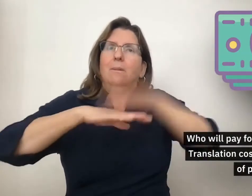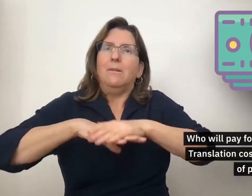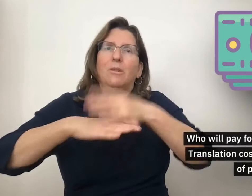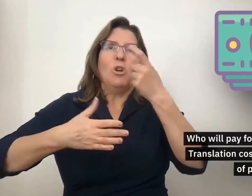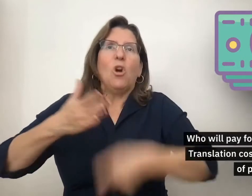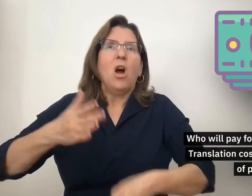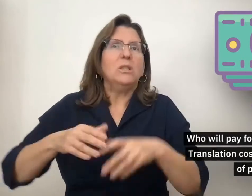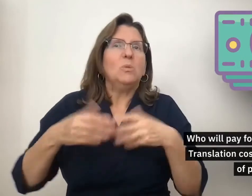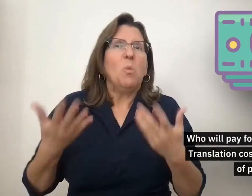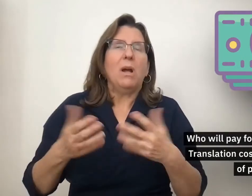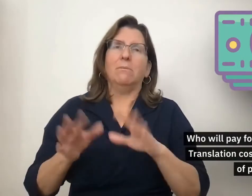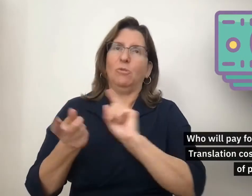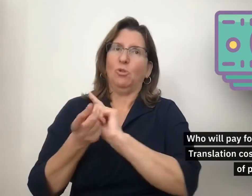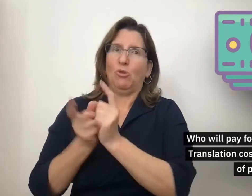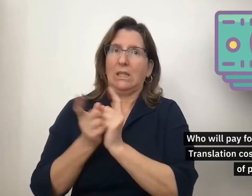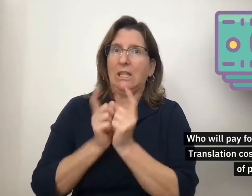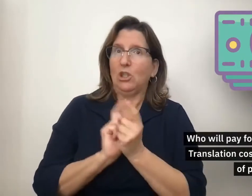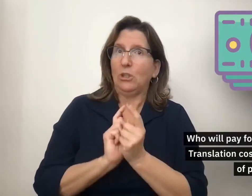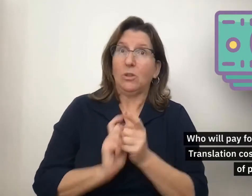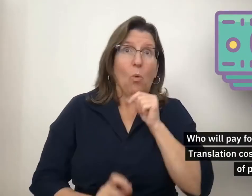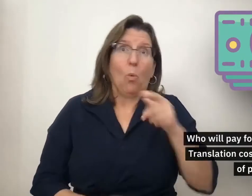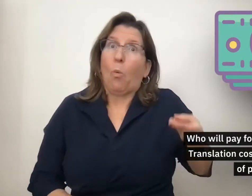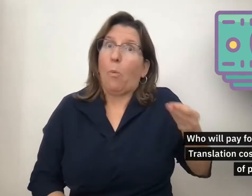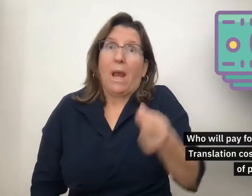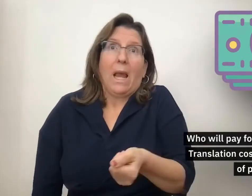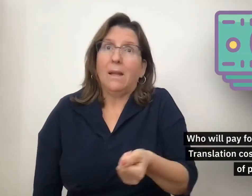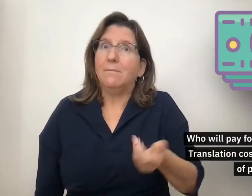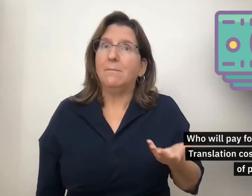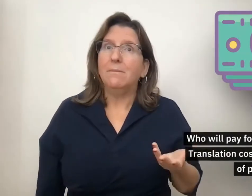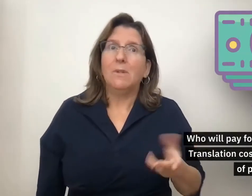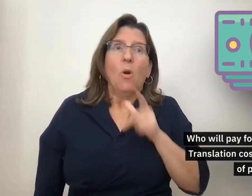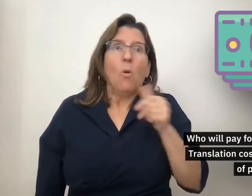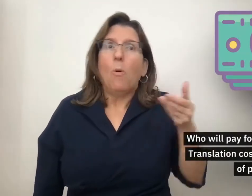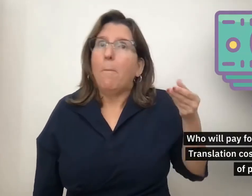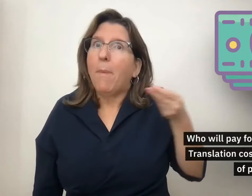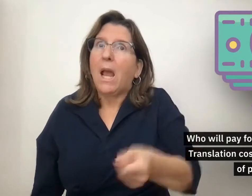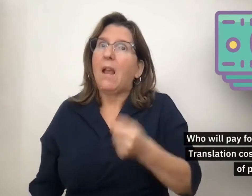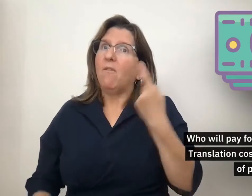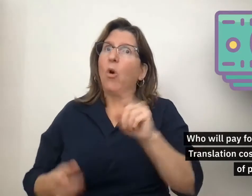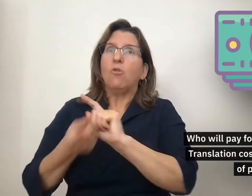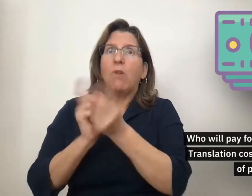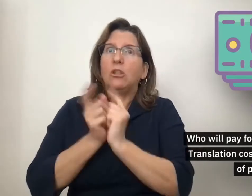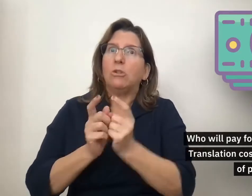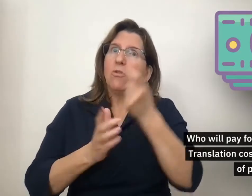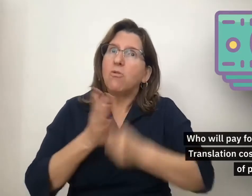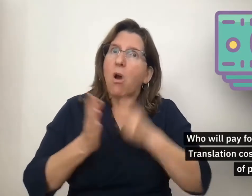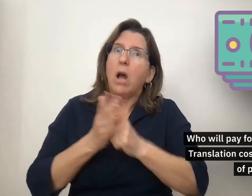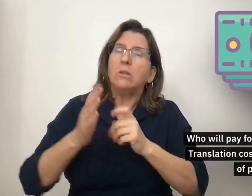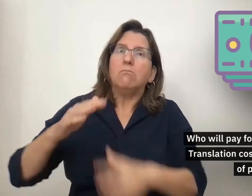The preparation time and labour of the translator . . . how will those costs be covered?